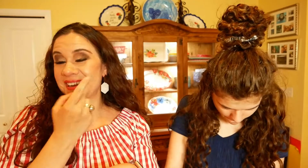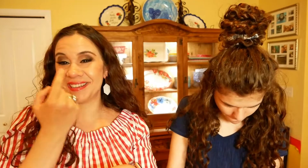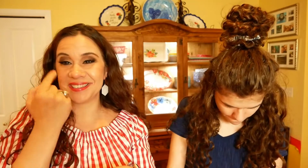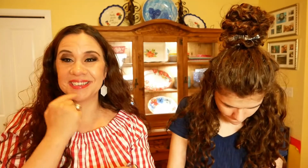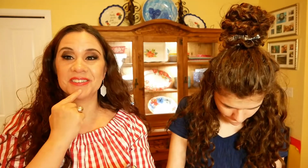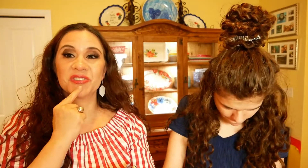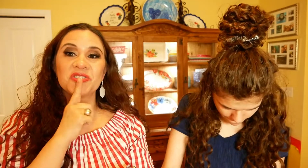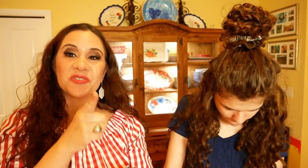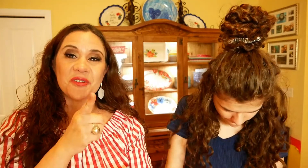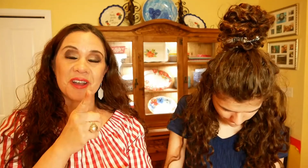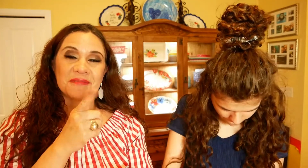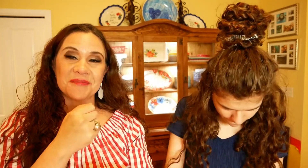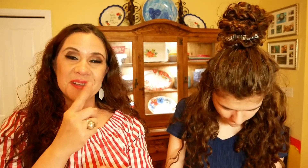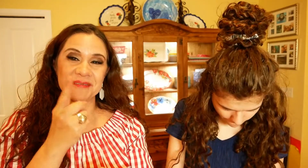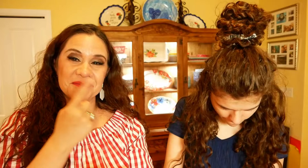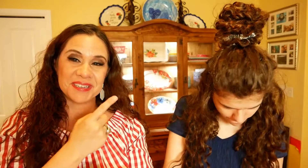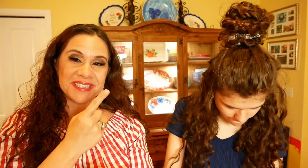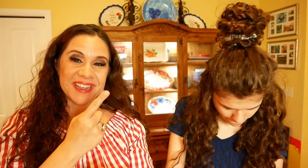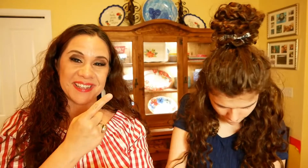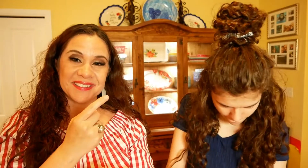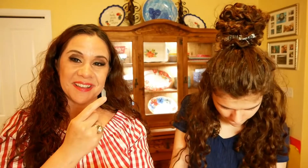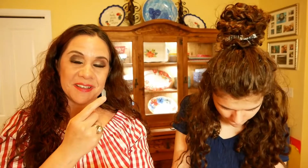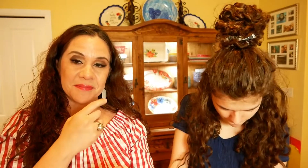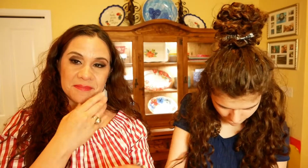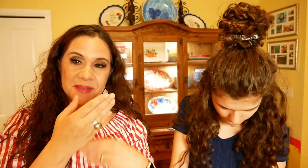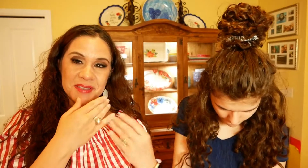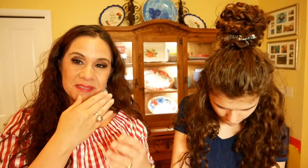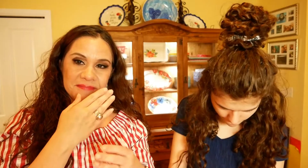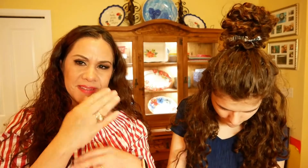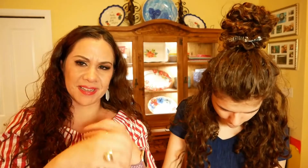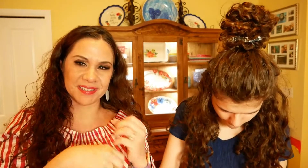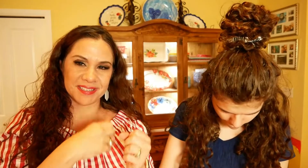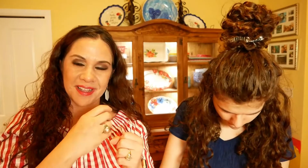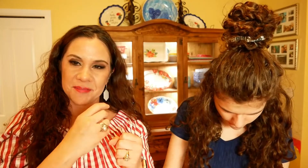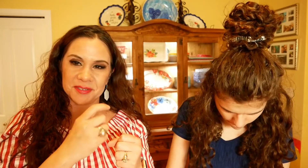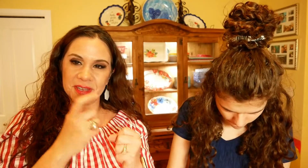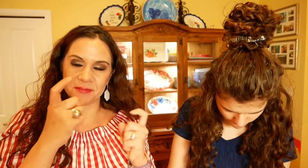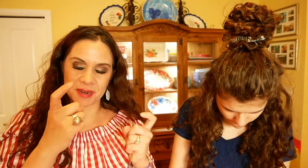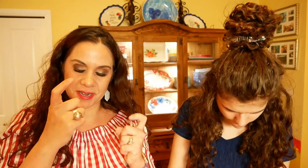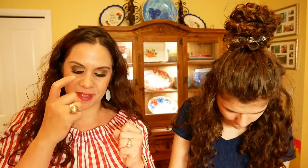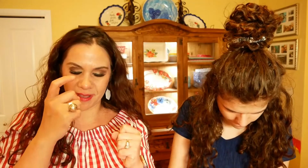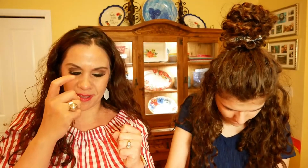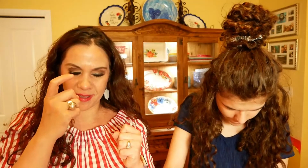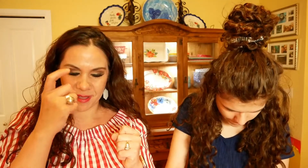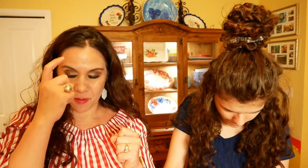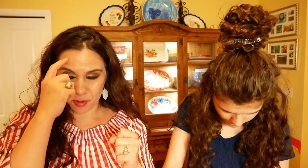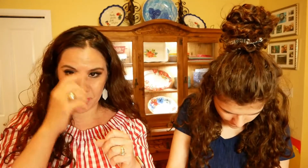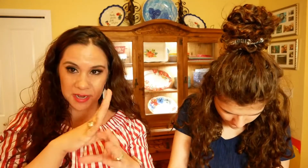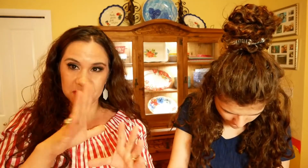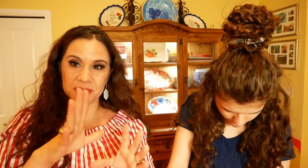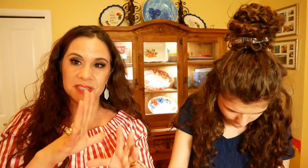and i said sure we'll make one one day uh maybe next time they're celebrating uh brain aneurysm